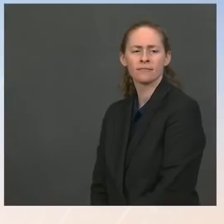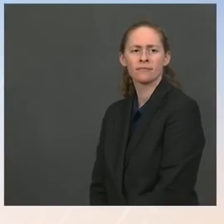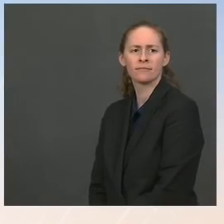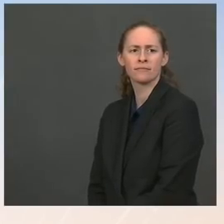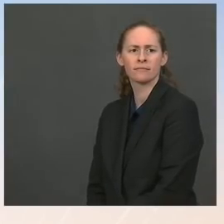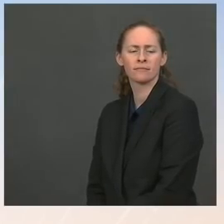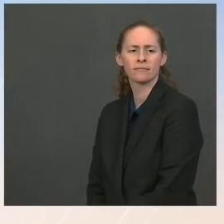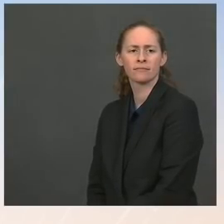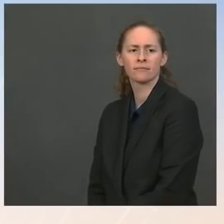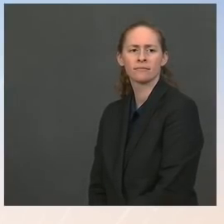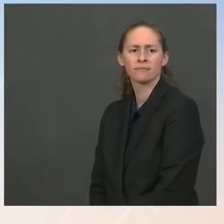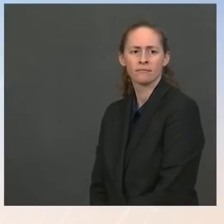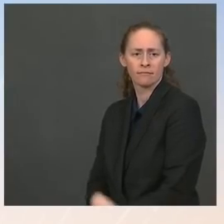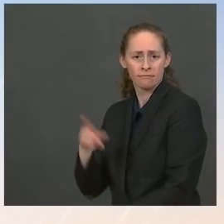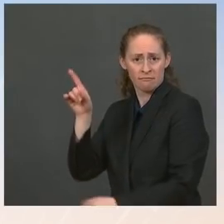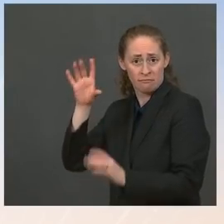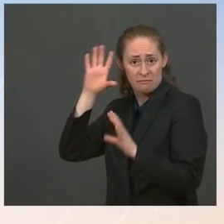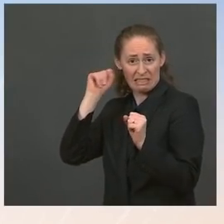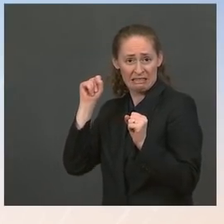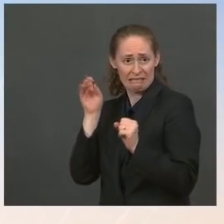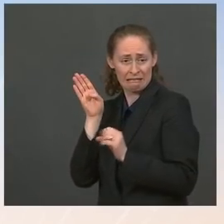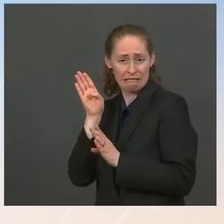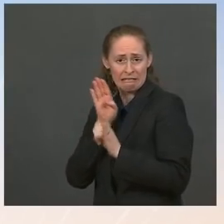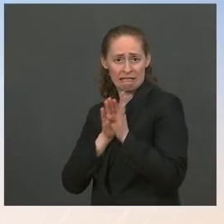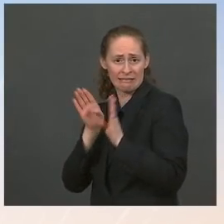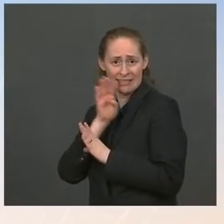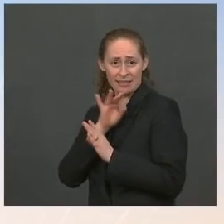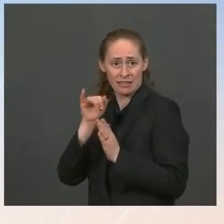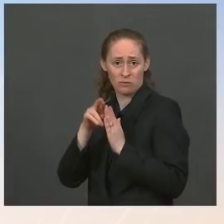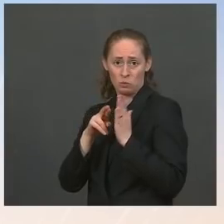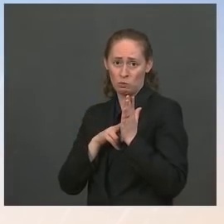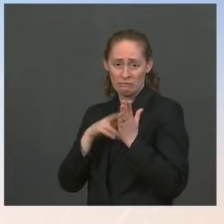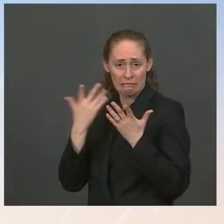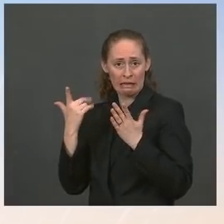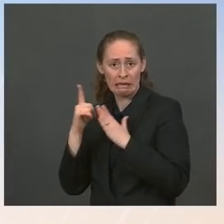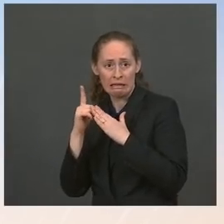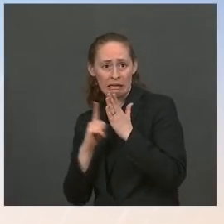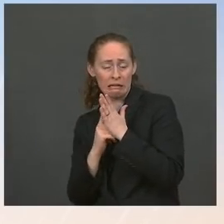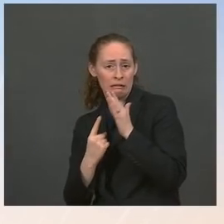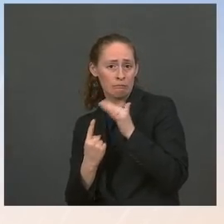that rule could delay the implementation of that? And what's the administration's message to businesses